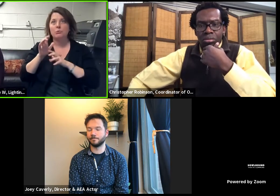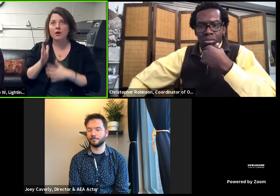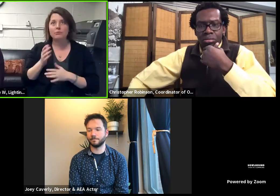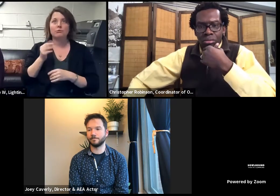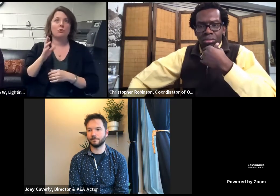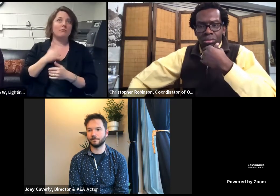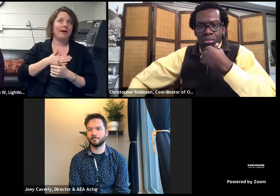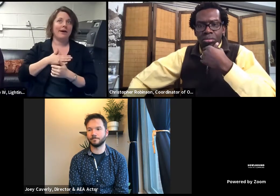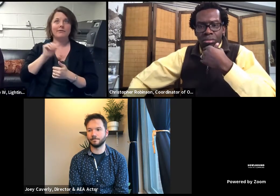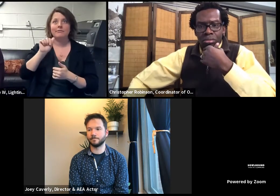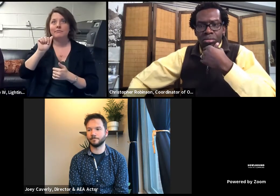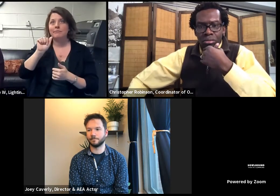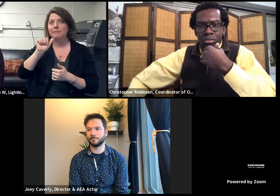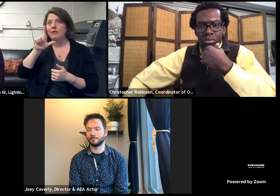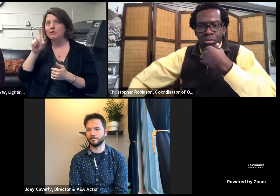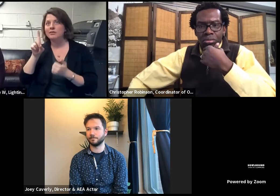as I'm on the job.